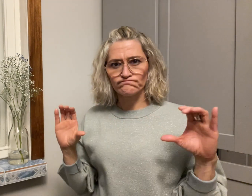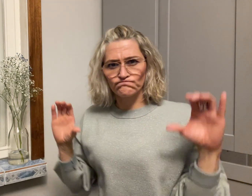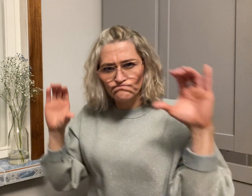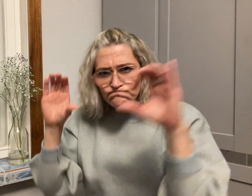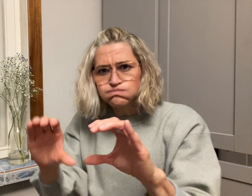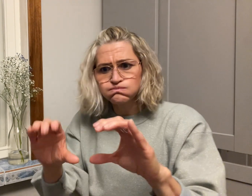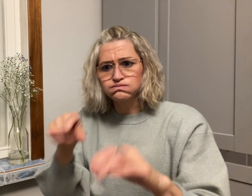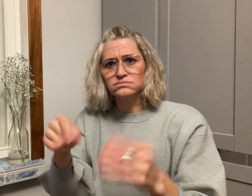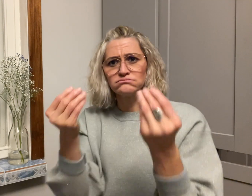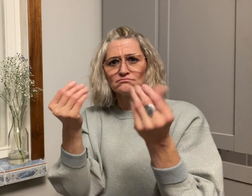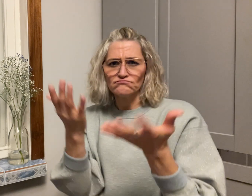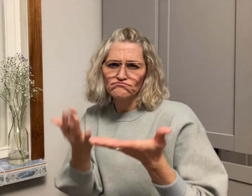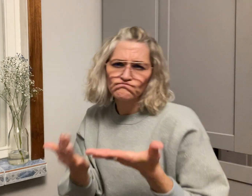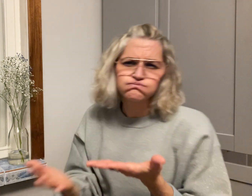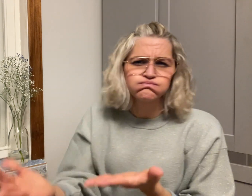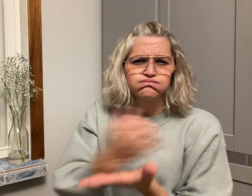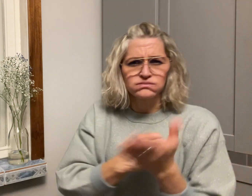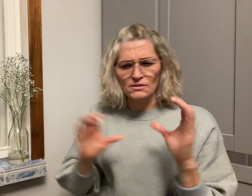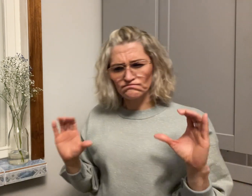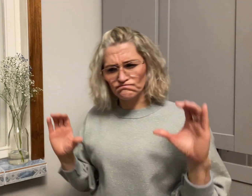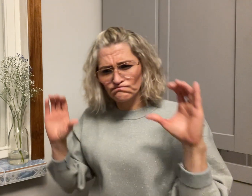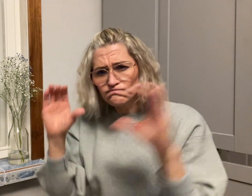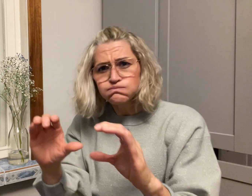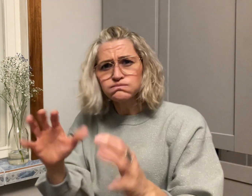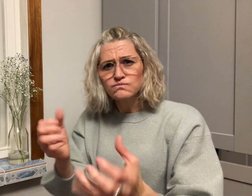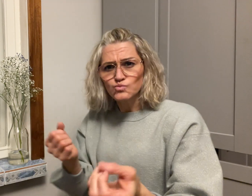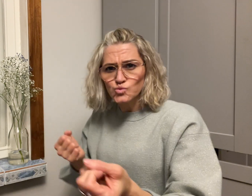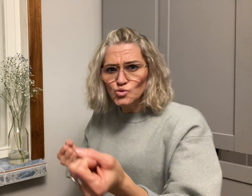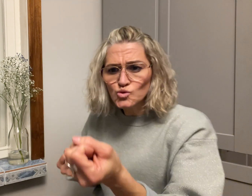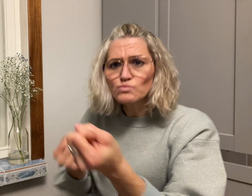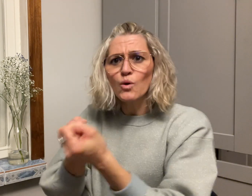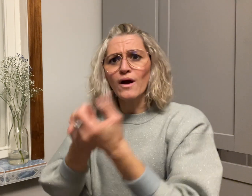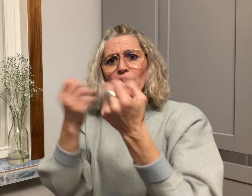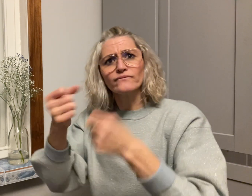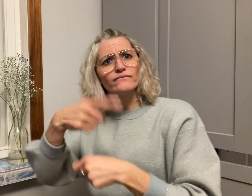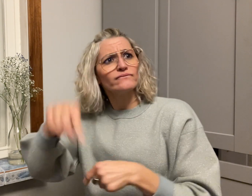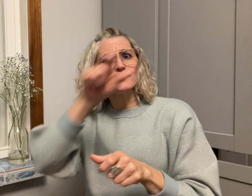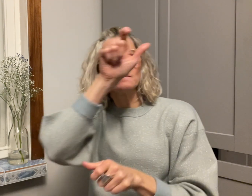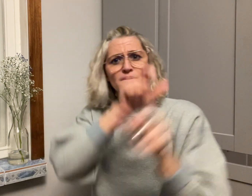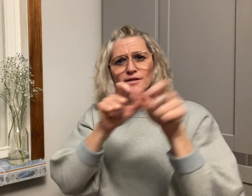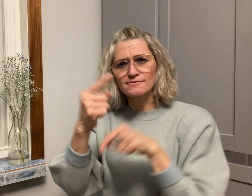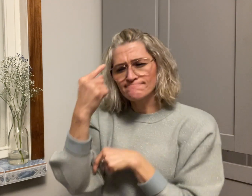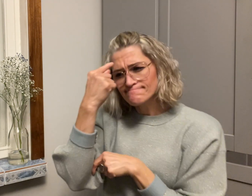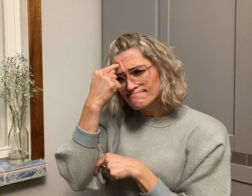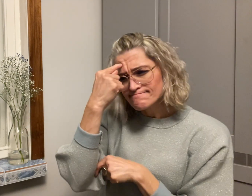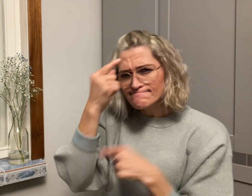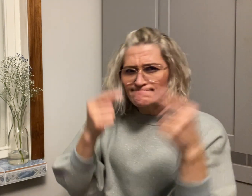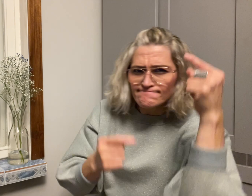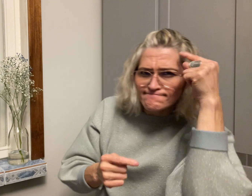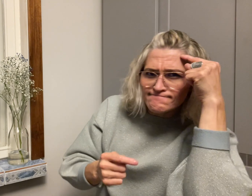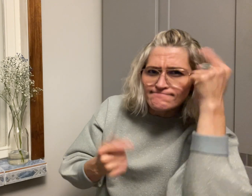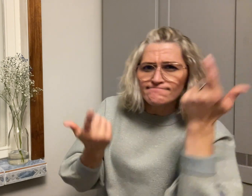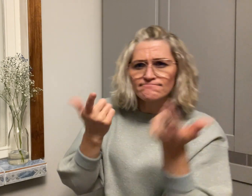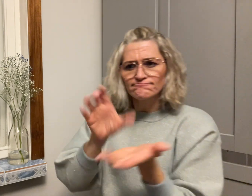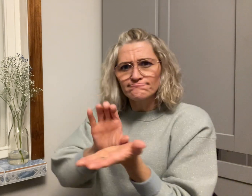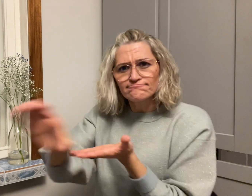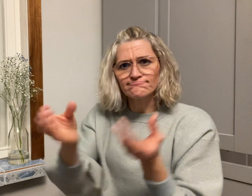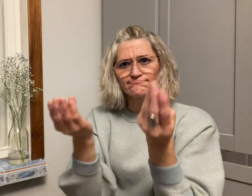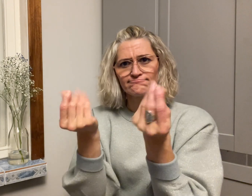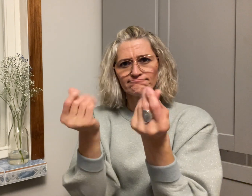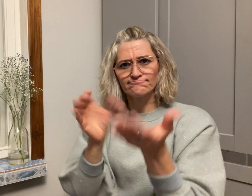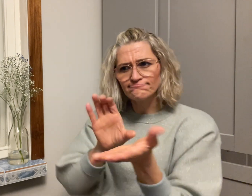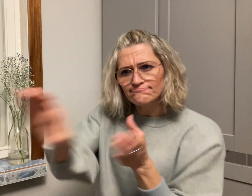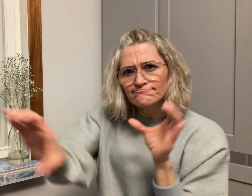and support from strategic investors will enable